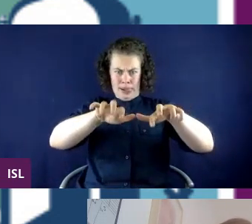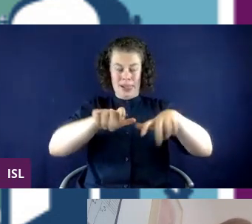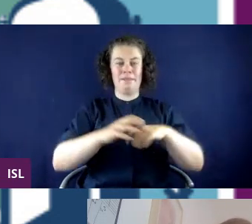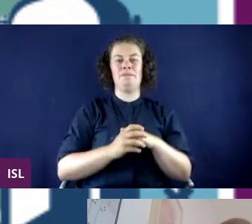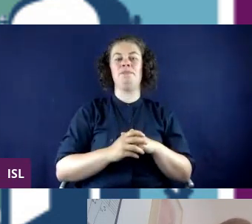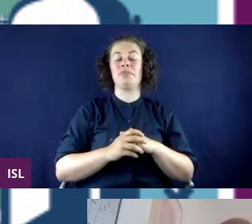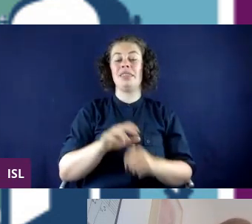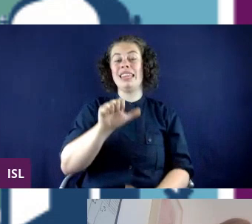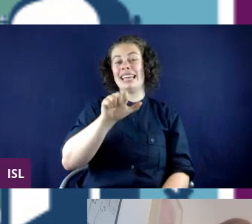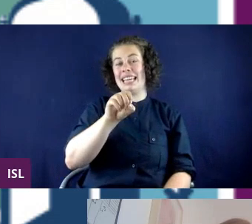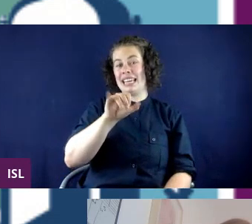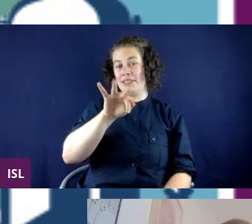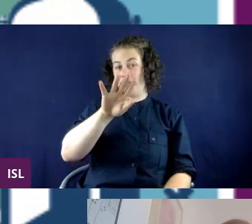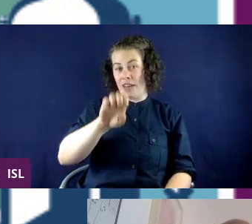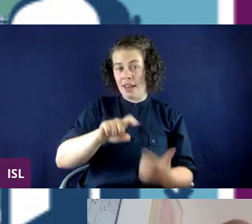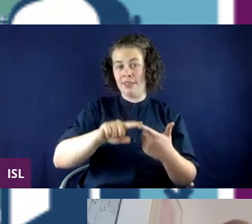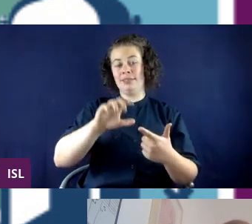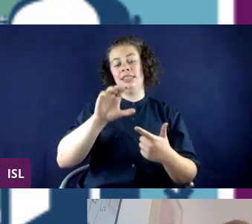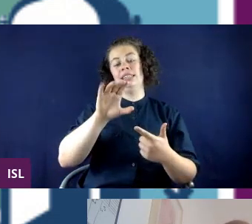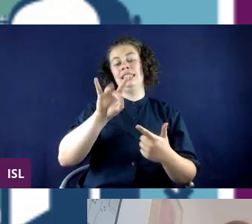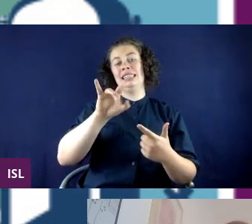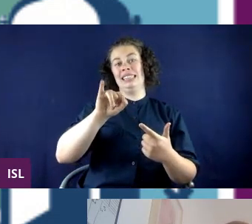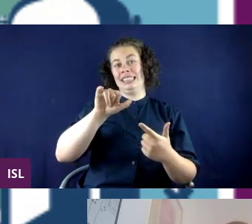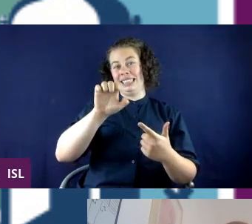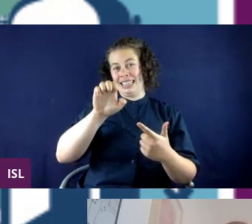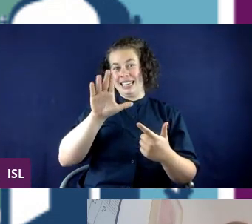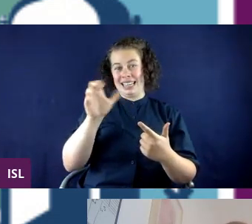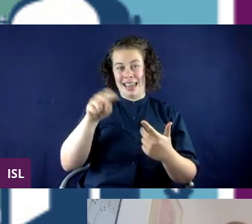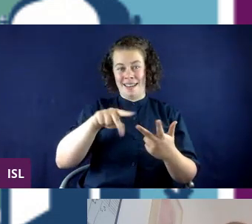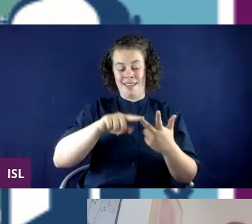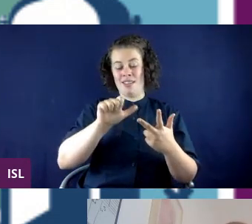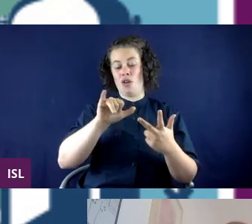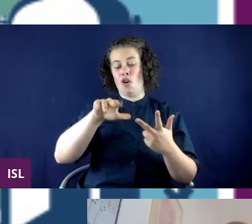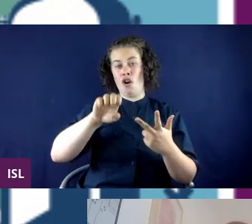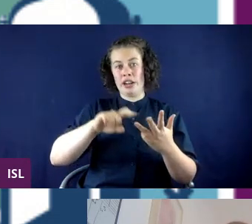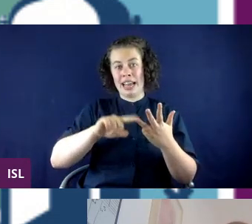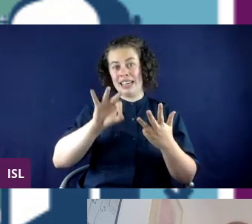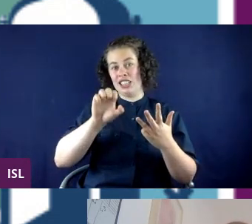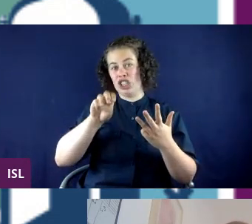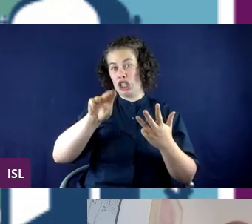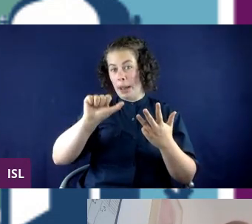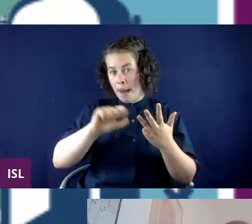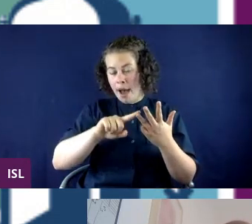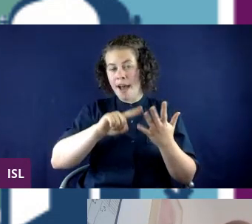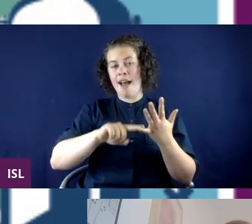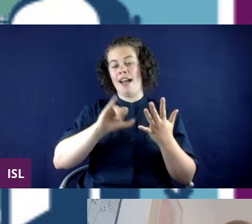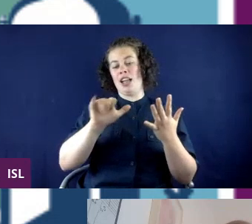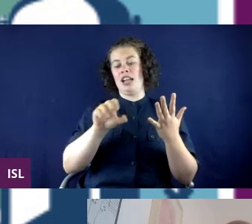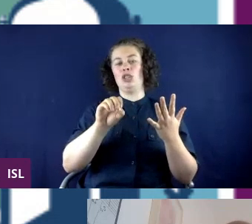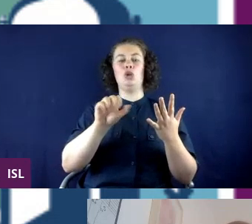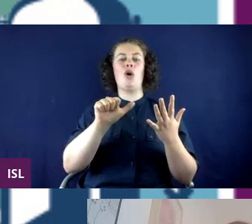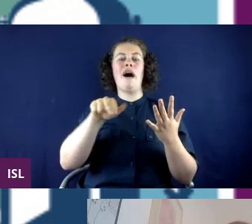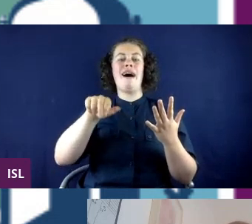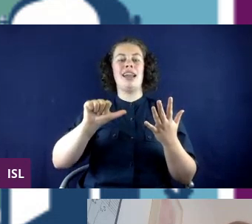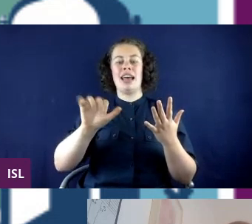law and policy backroom team, including everyone